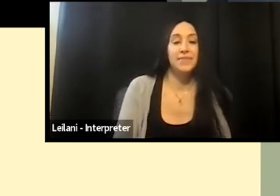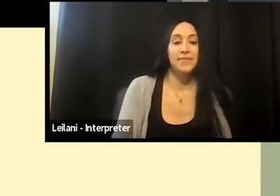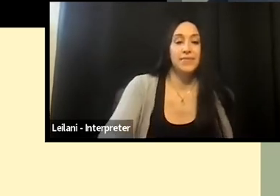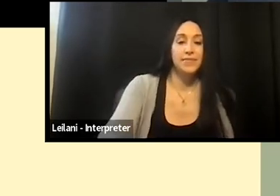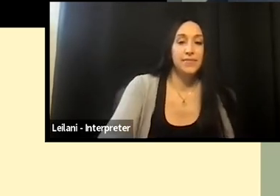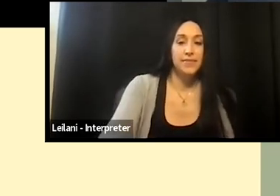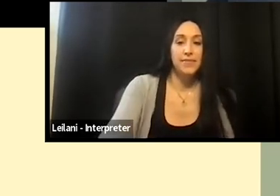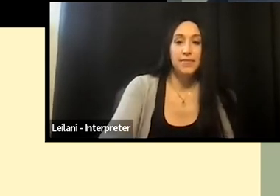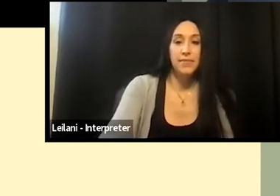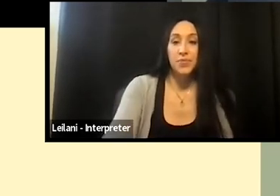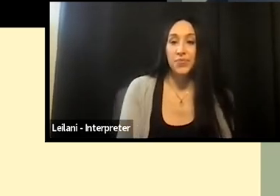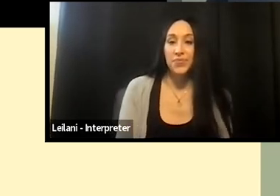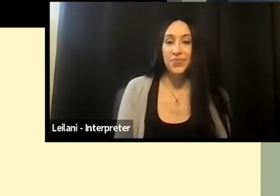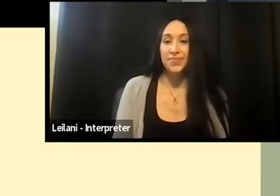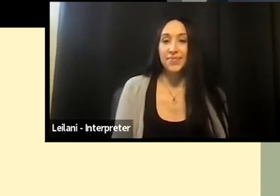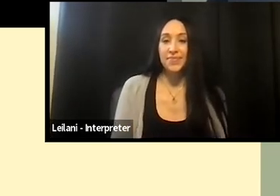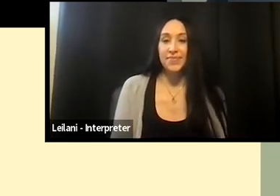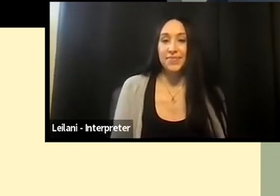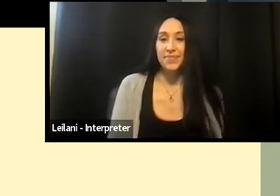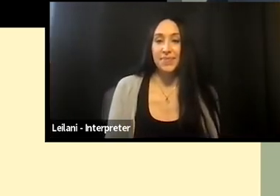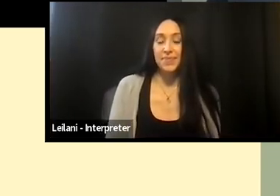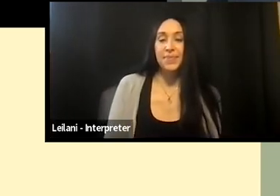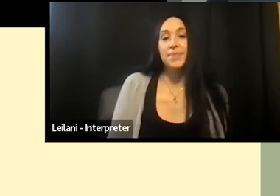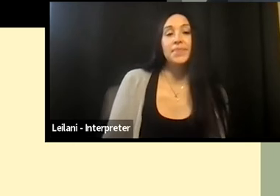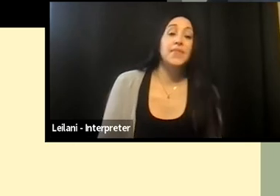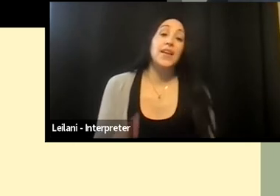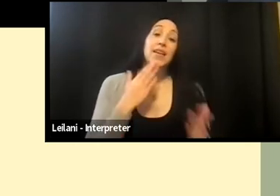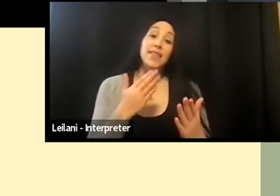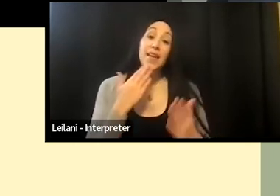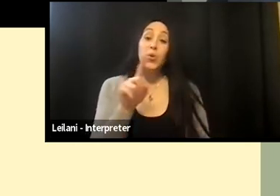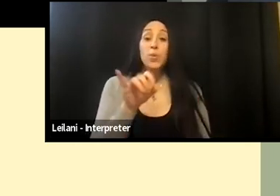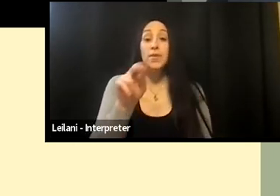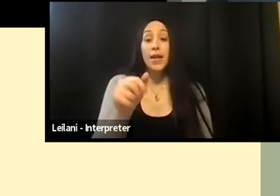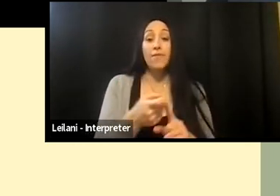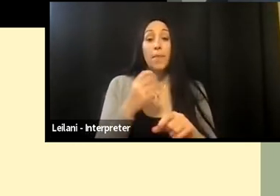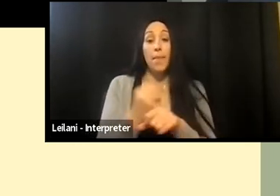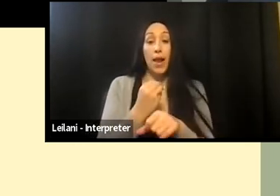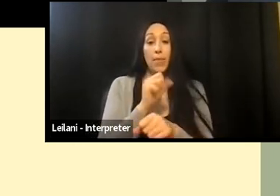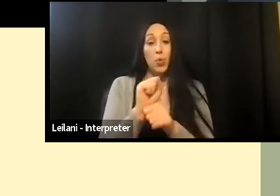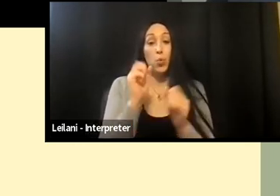[Beyssa] Thank you, Zaina, from Miami Worker Center and thank you, Fred Christian, for your advocacy,